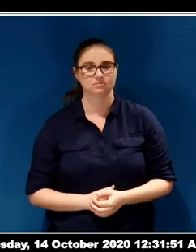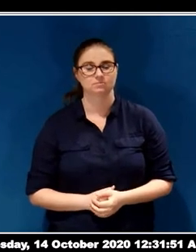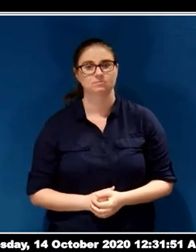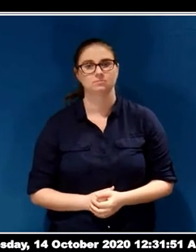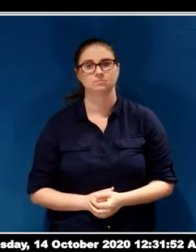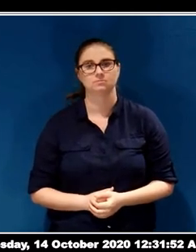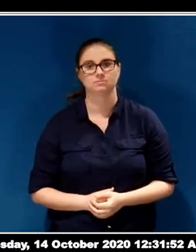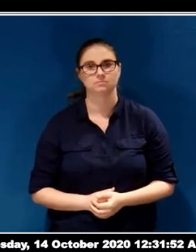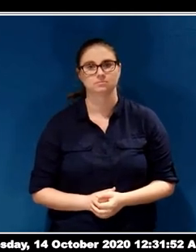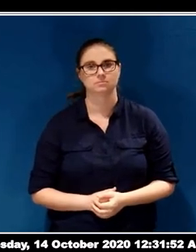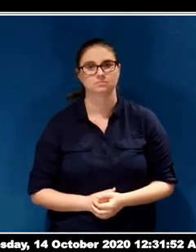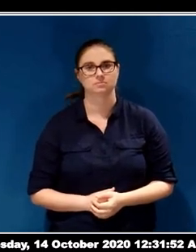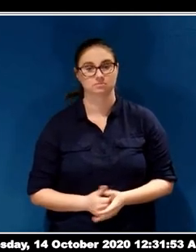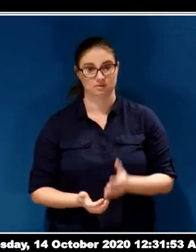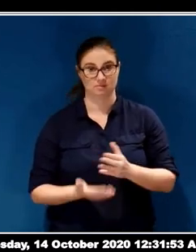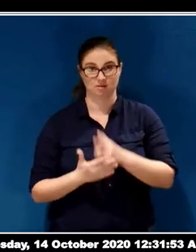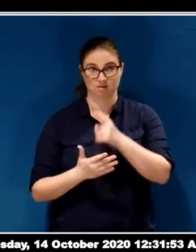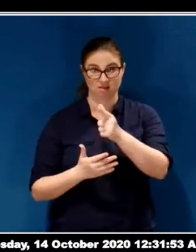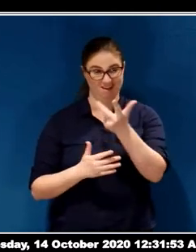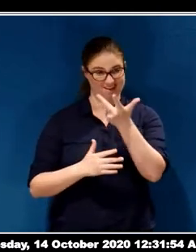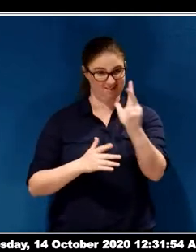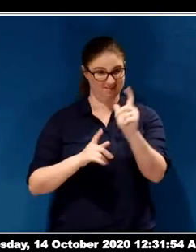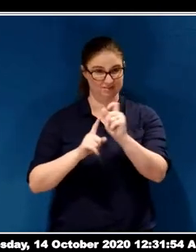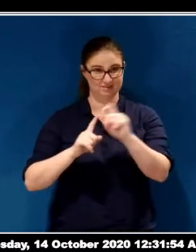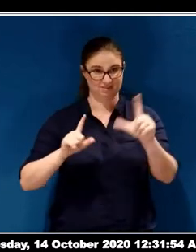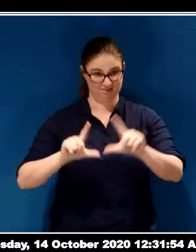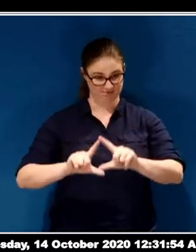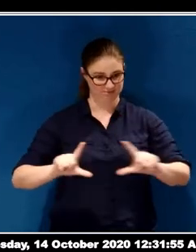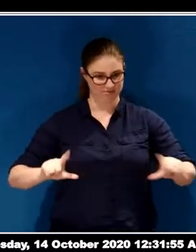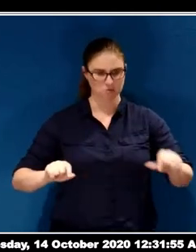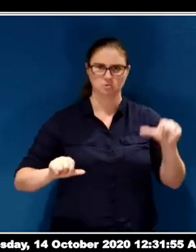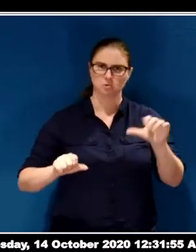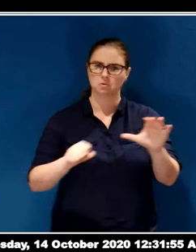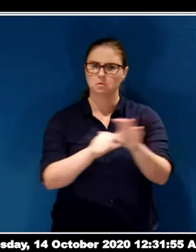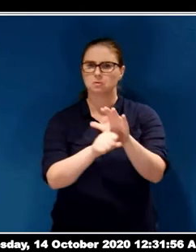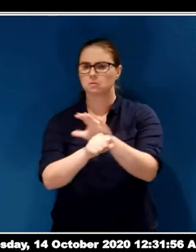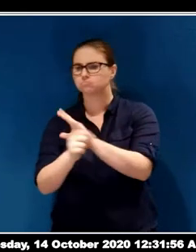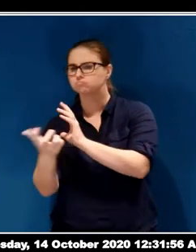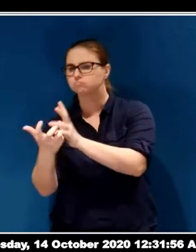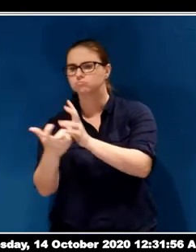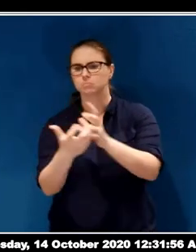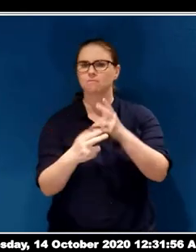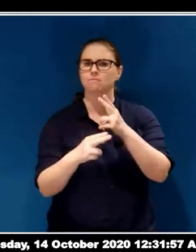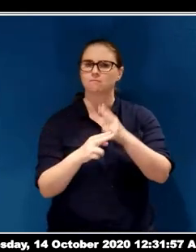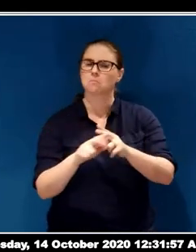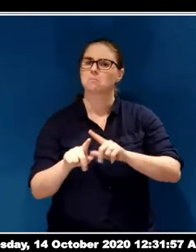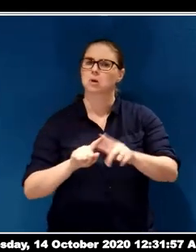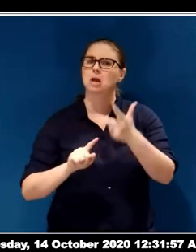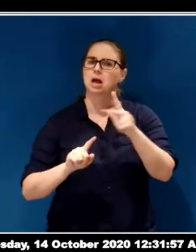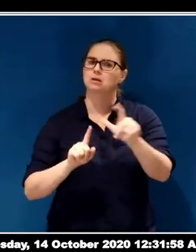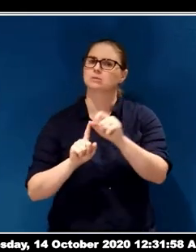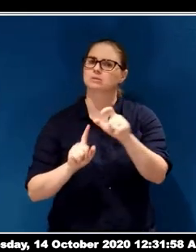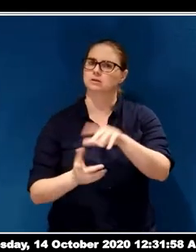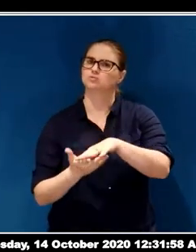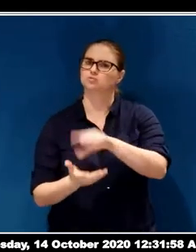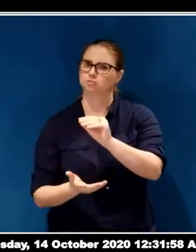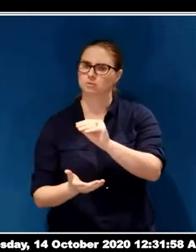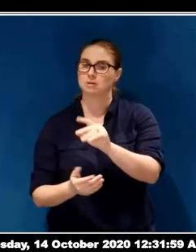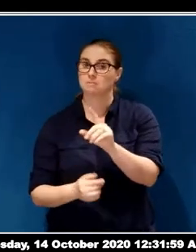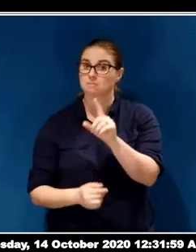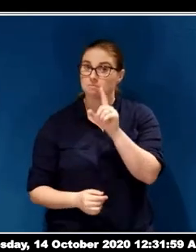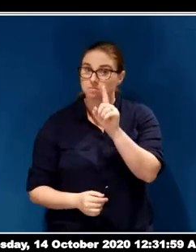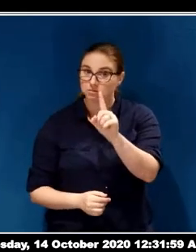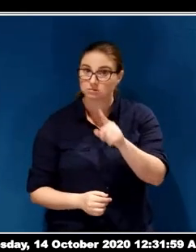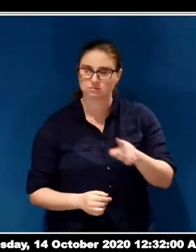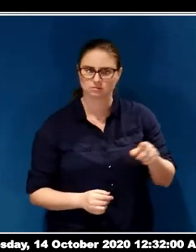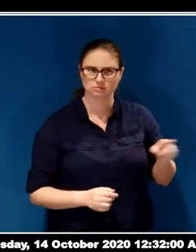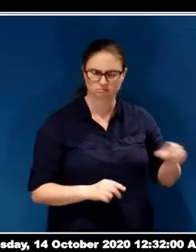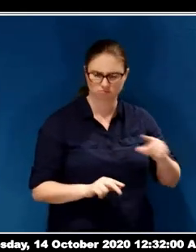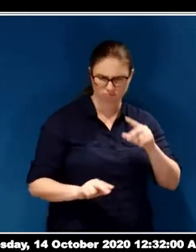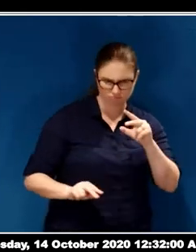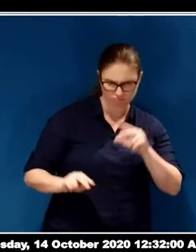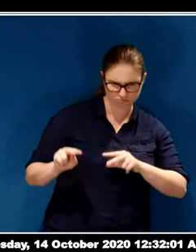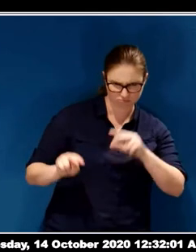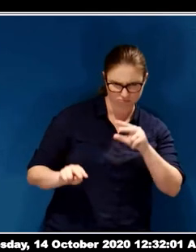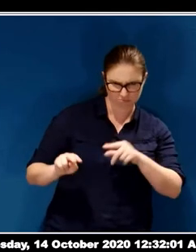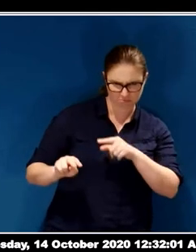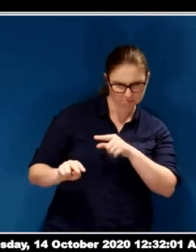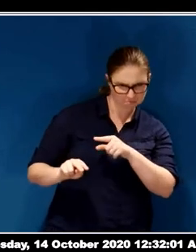Where universal screening shows students might be underachieving, robust